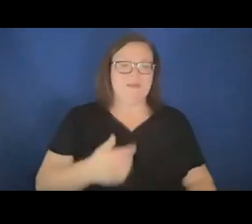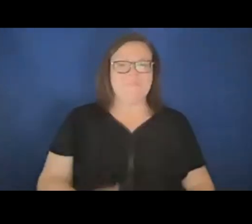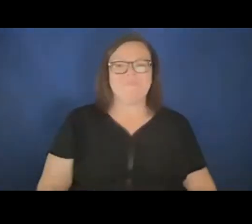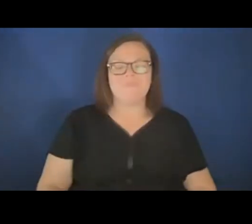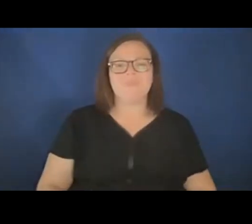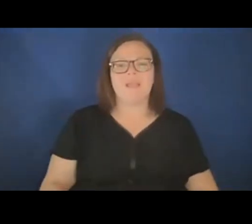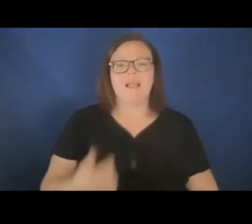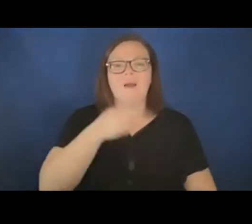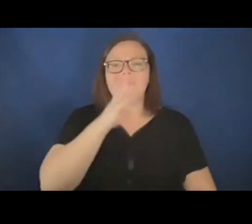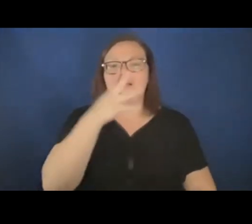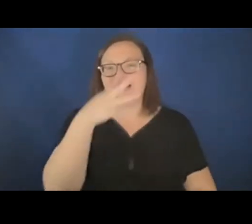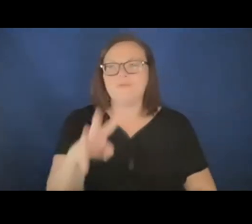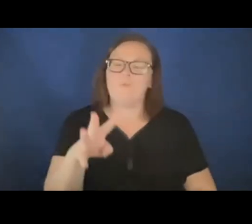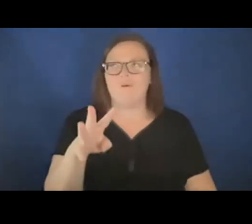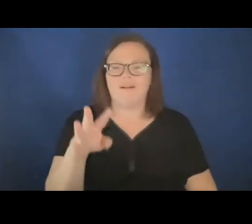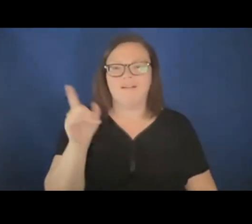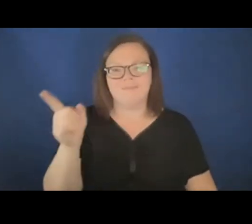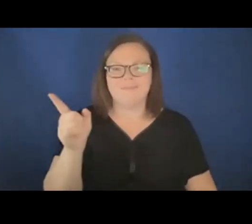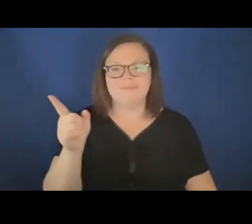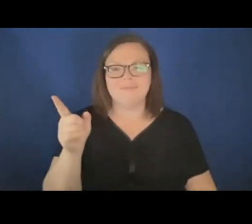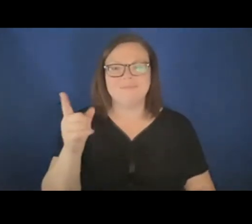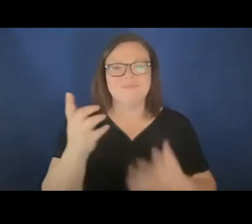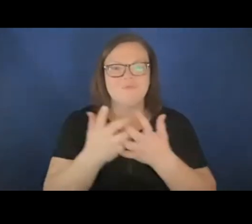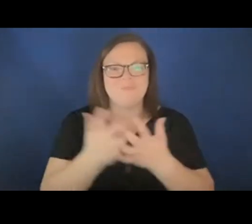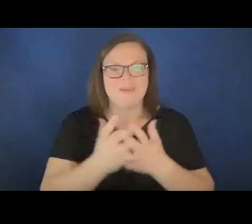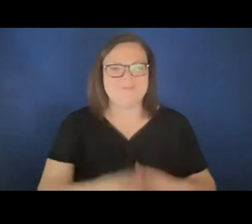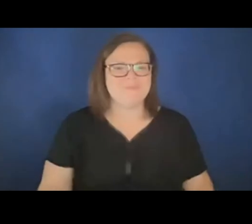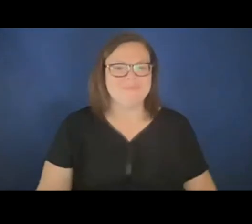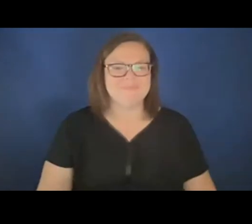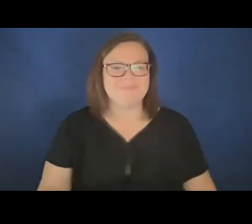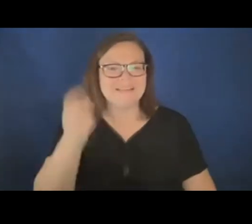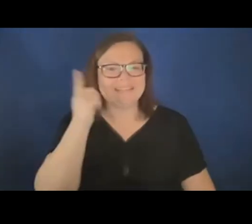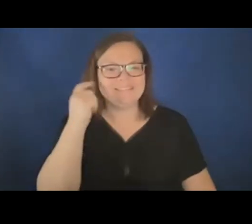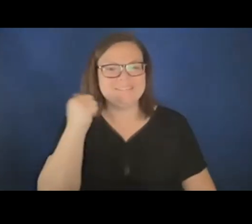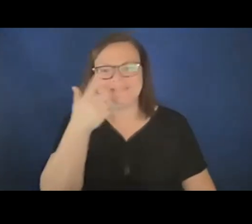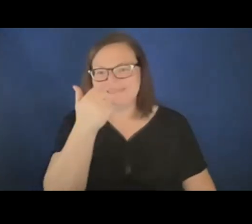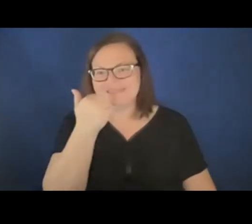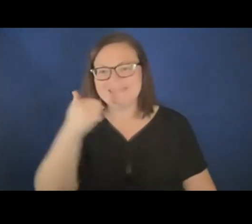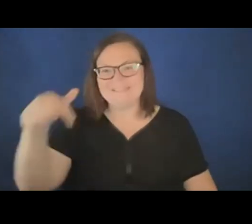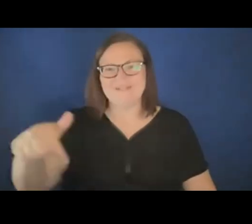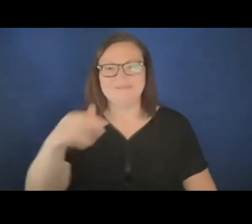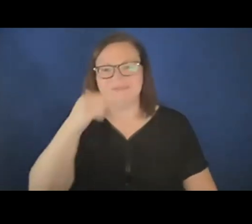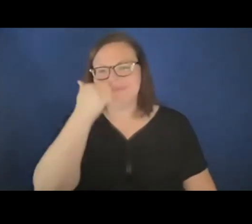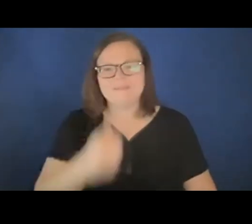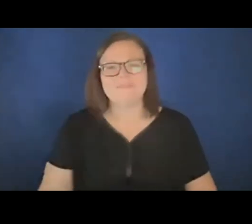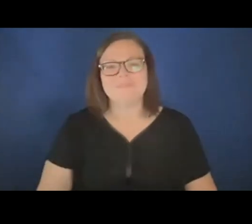ignore them, and I can hear them laughing downstairs, which is actually really funny.